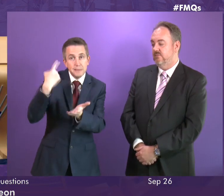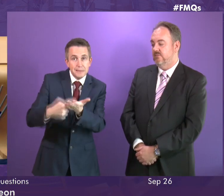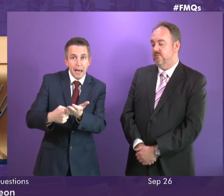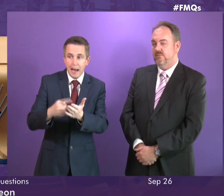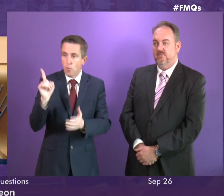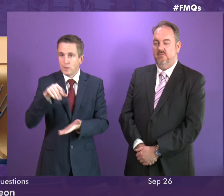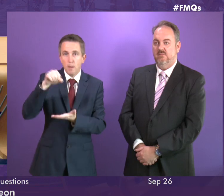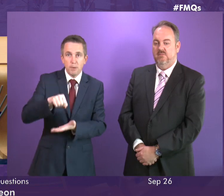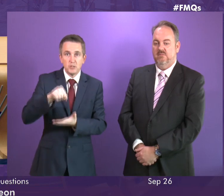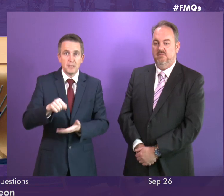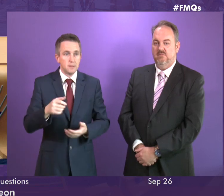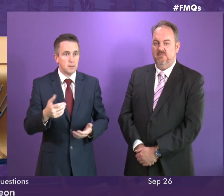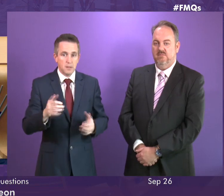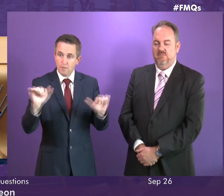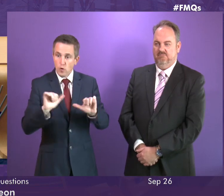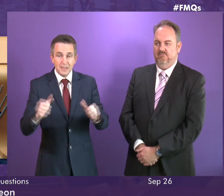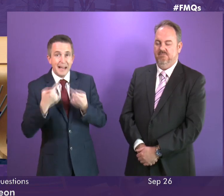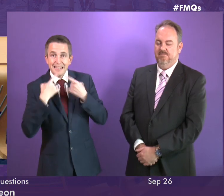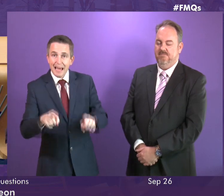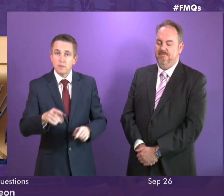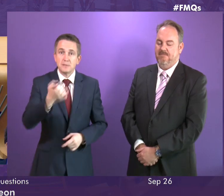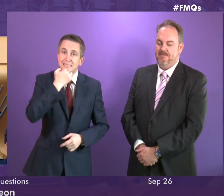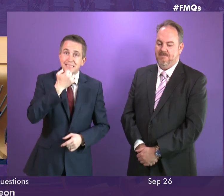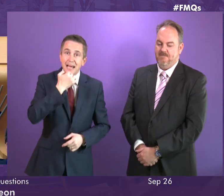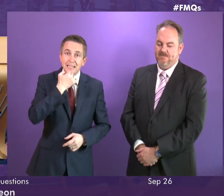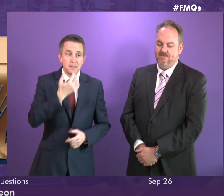yet know when there will be a Westminster budget this year.